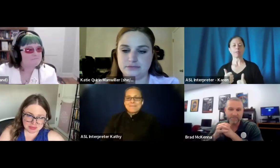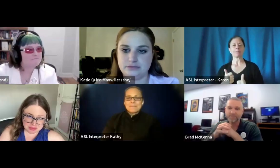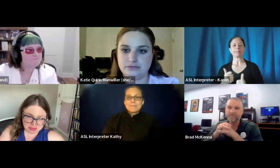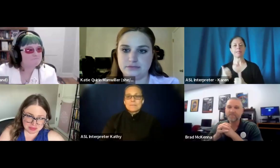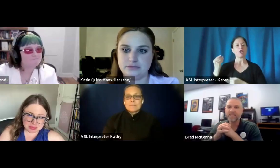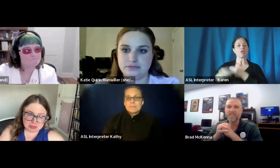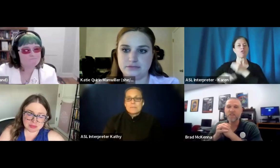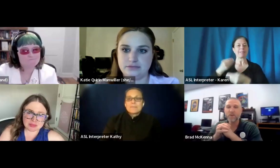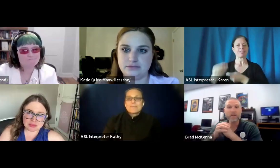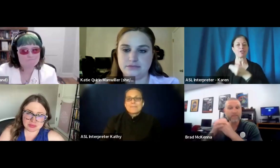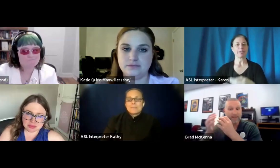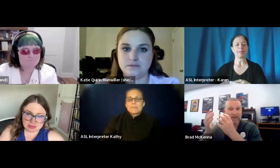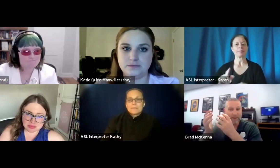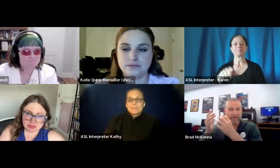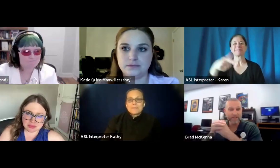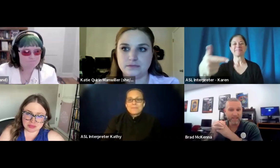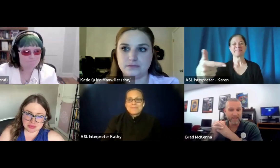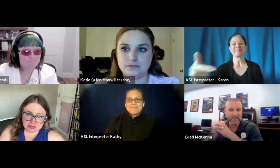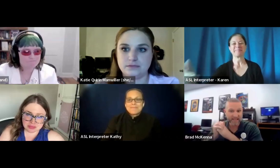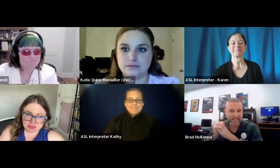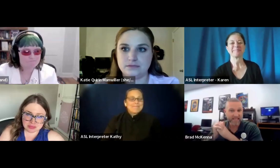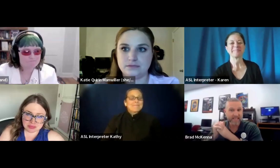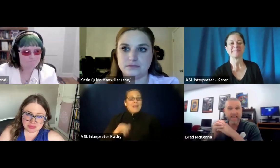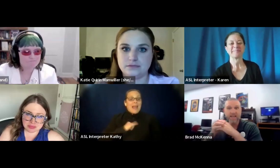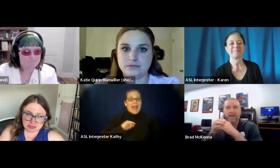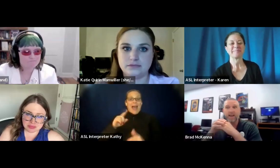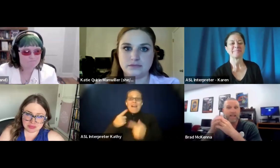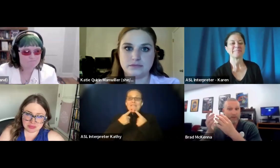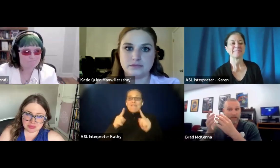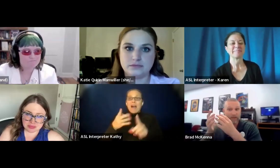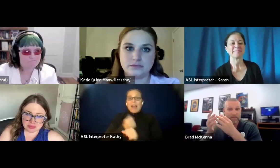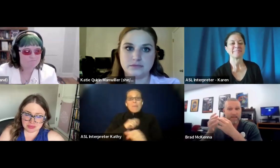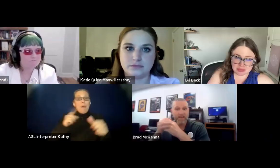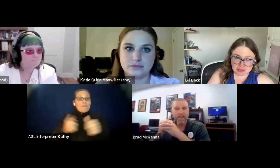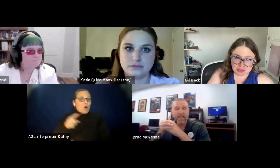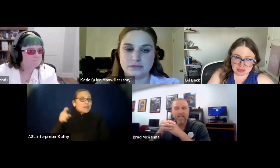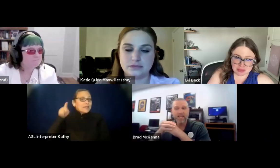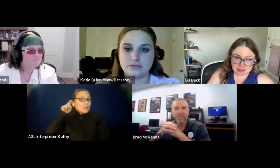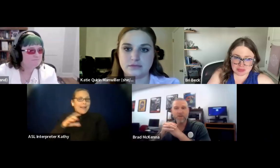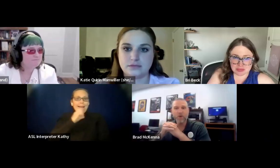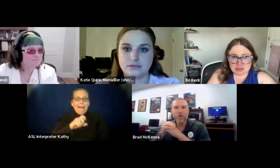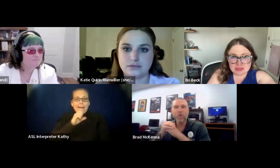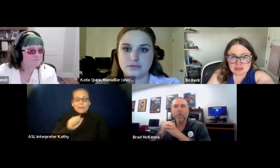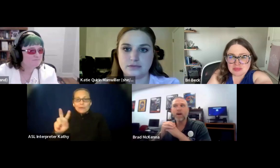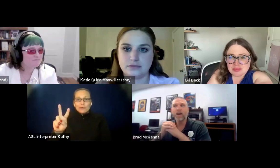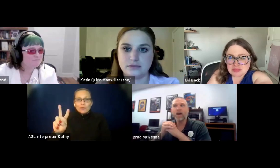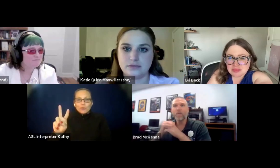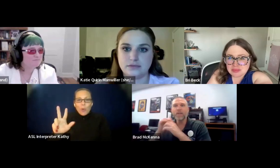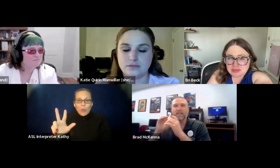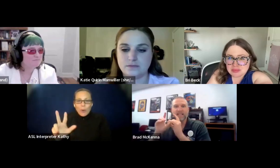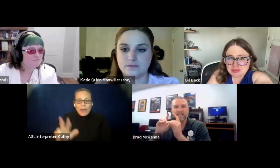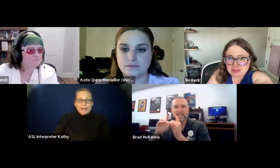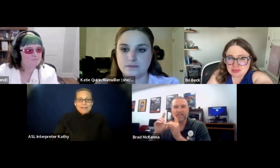It was only a matter of time, my hearing loss is hereditary. And so I finally got my first set of hearing aids